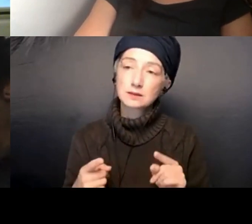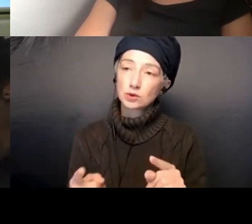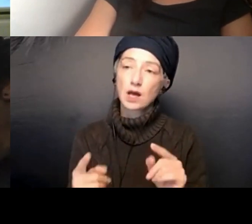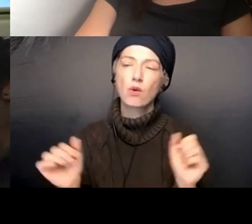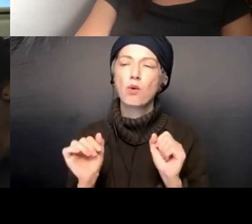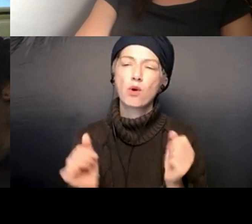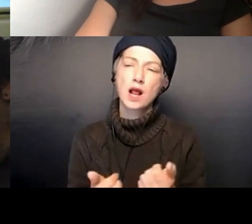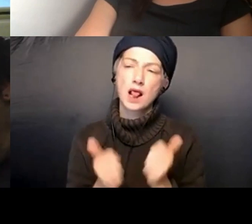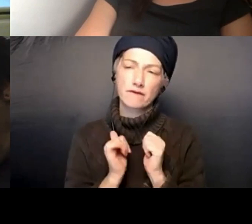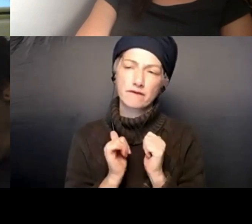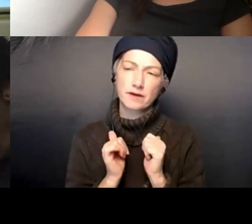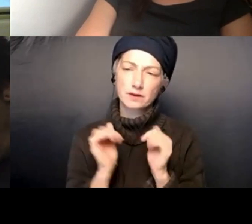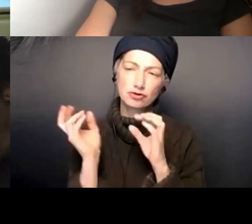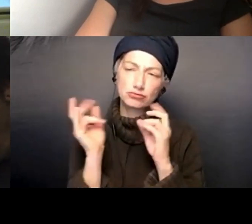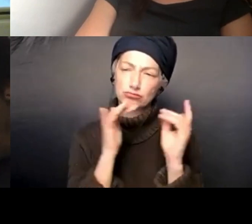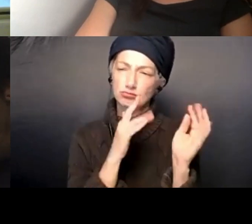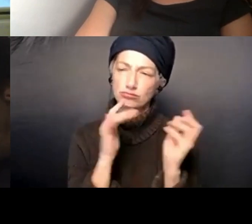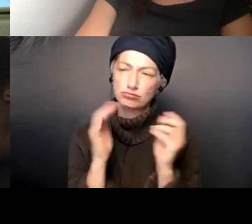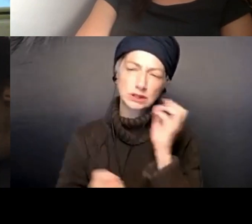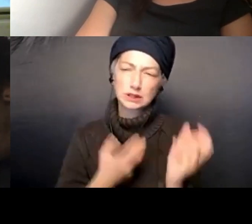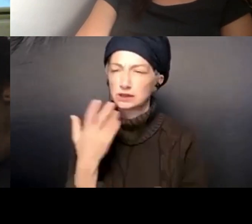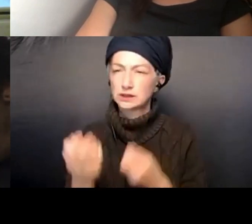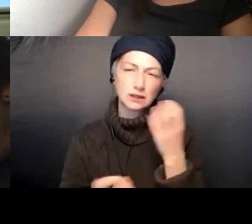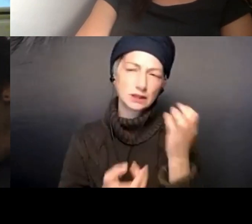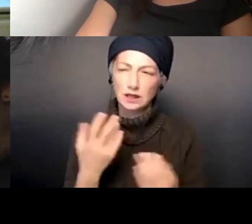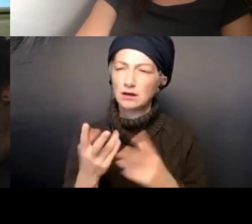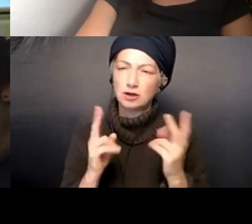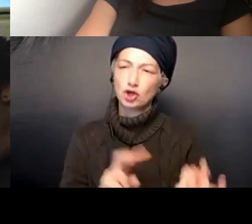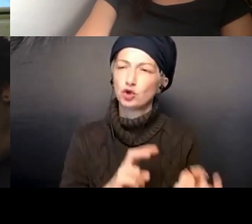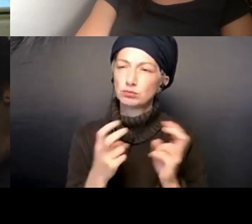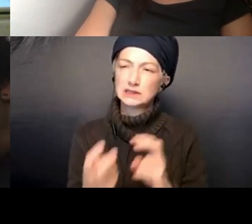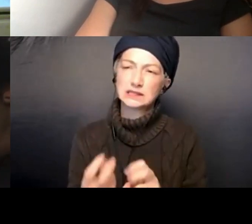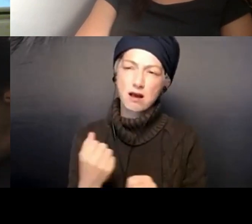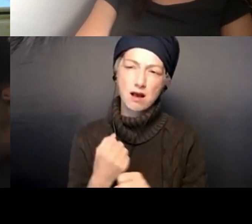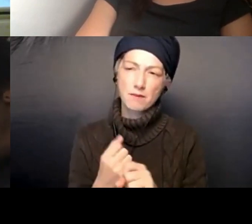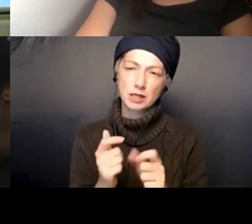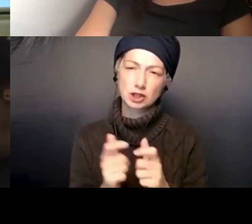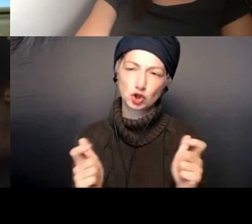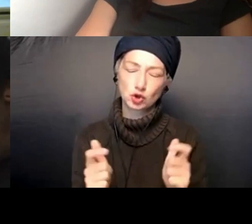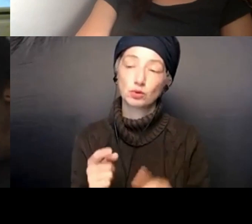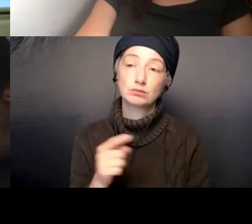and kind of made our creative practice really interesting.